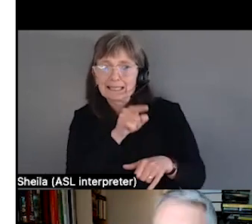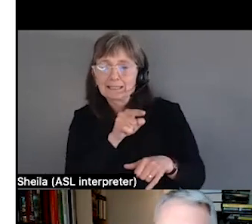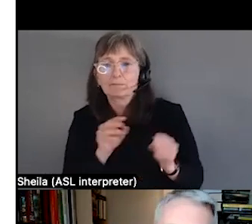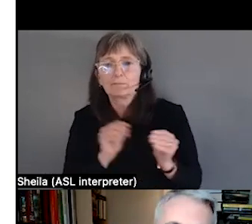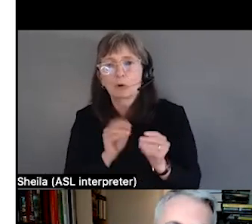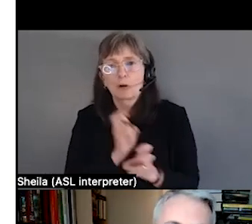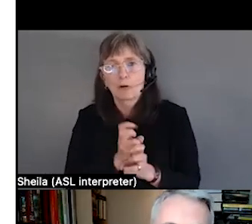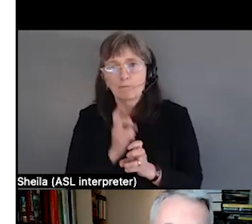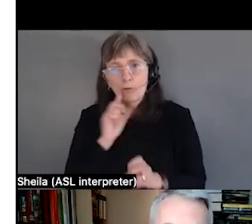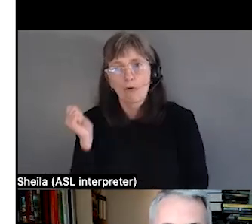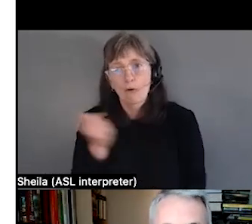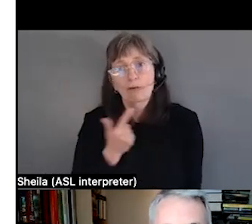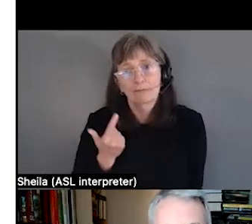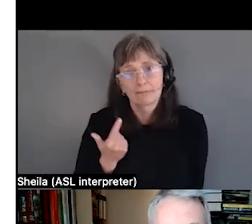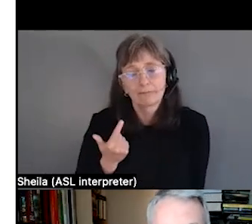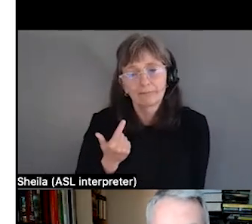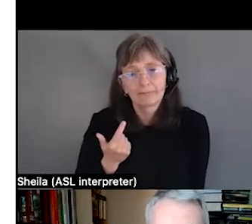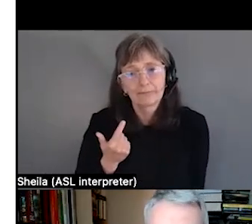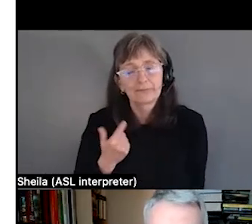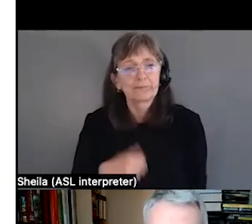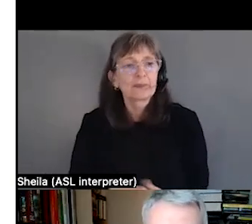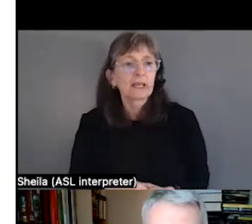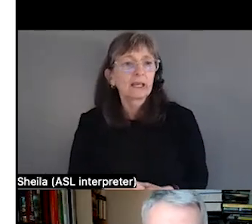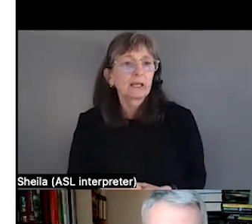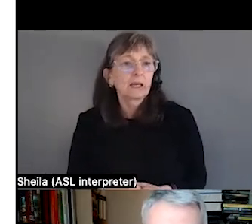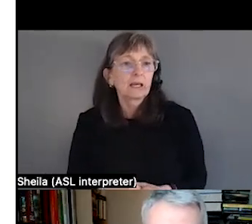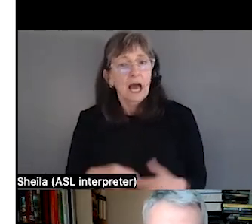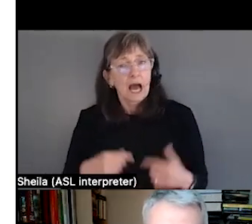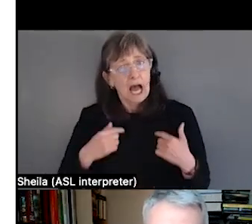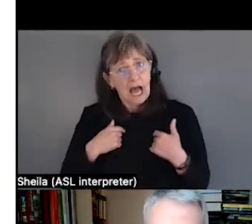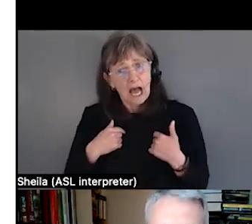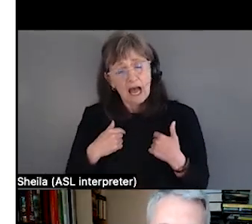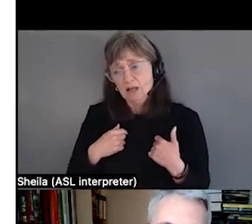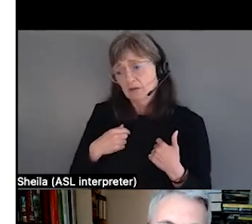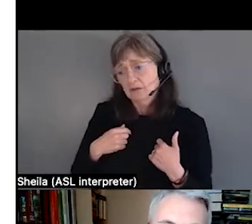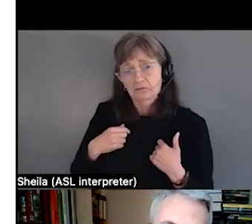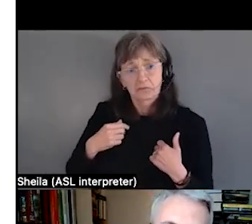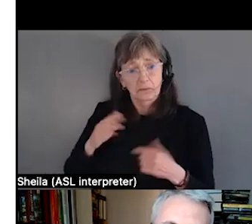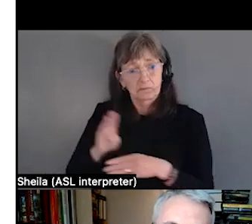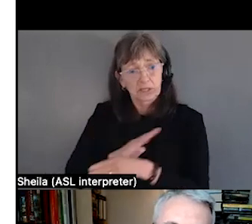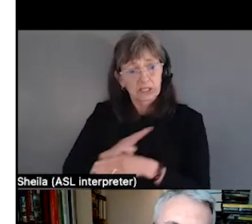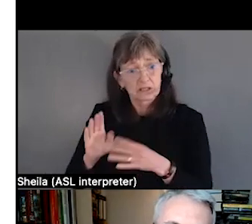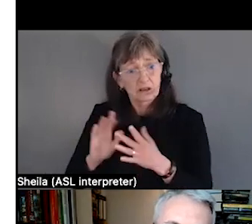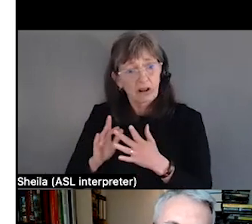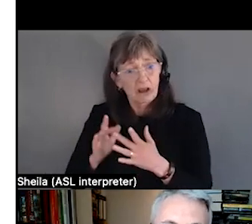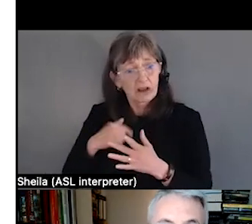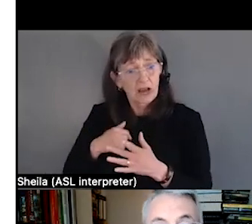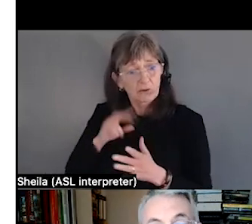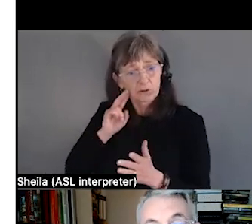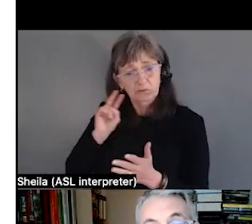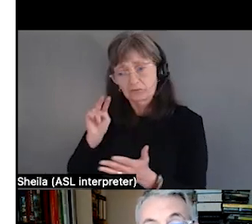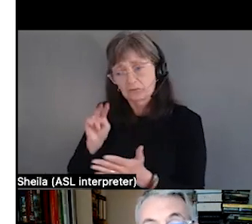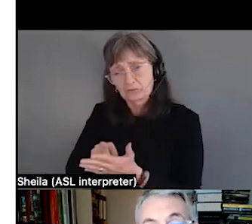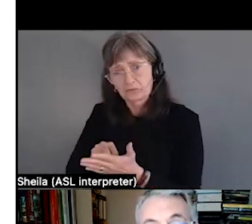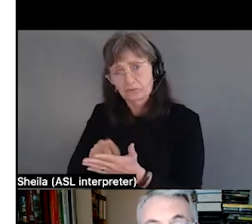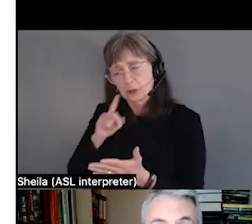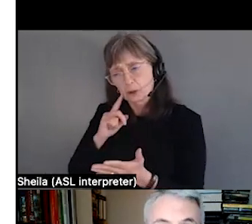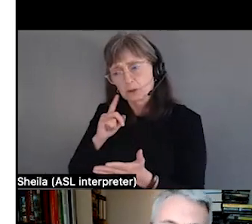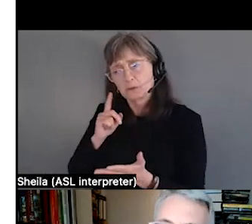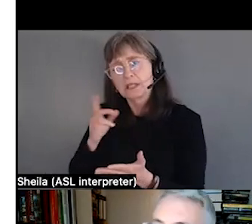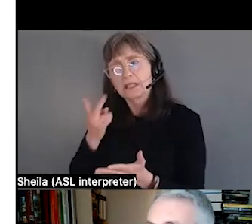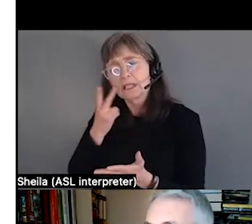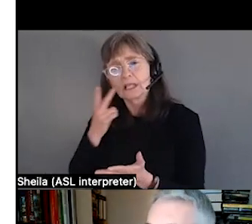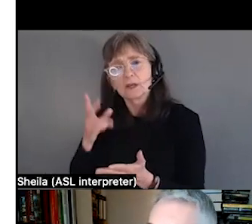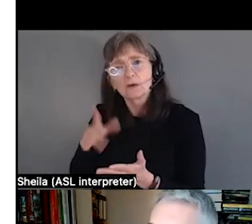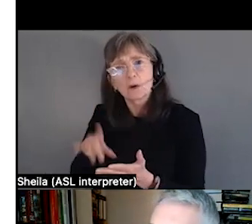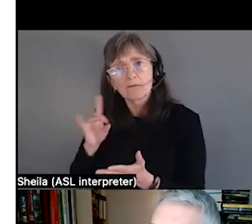I had a look actually to see what we had sold as a business online. And over the last 24 months, I've